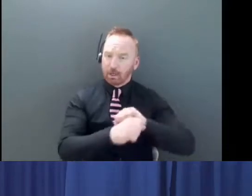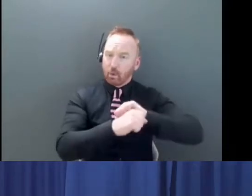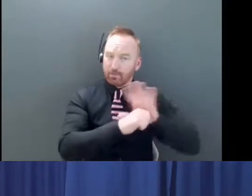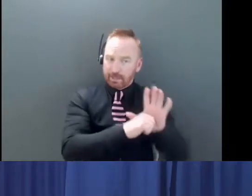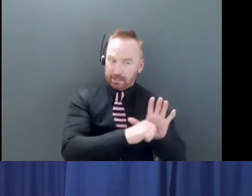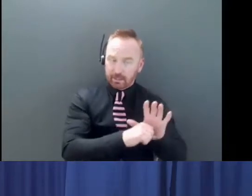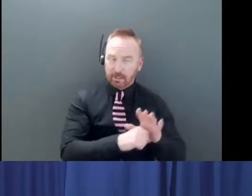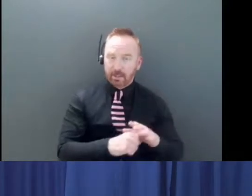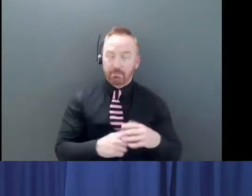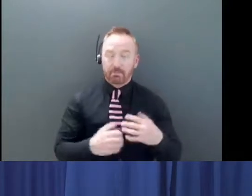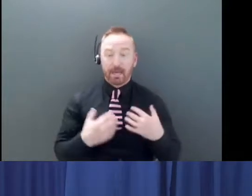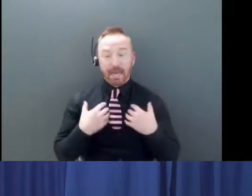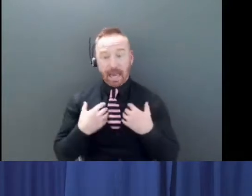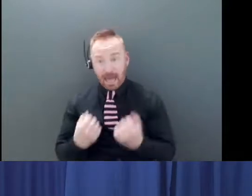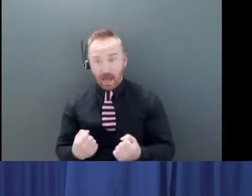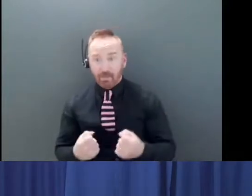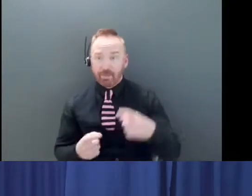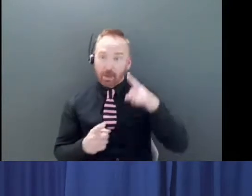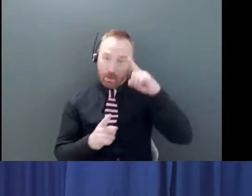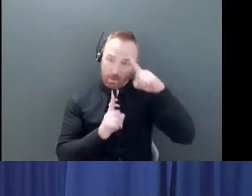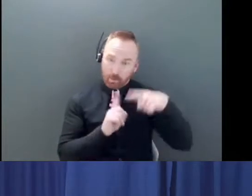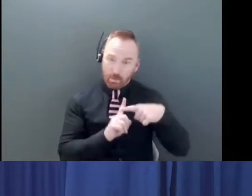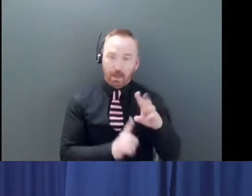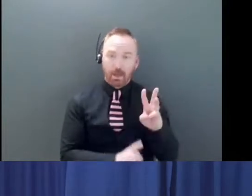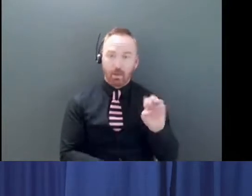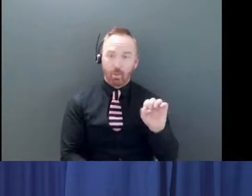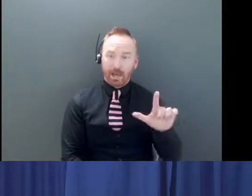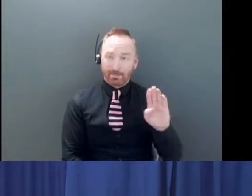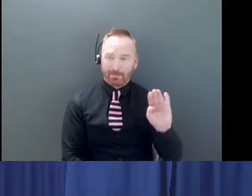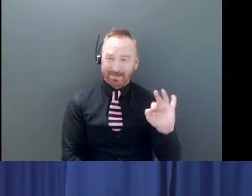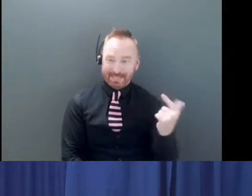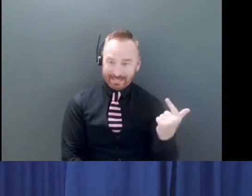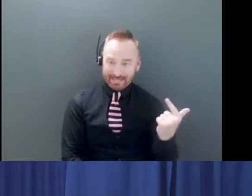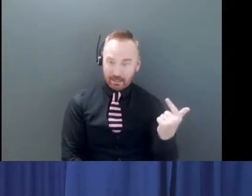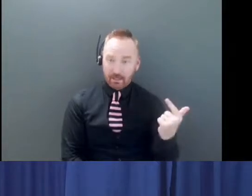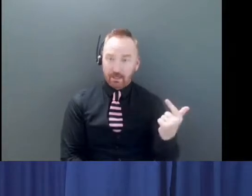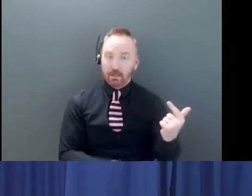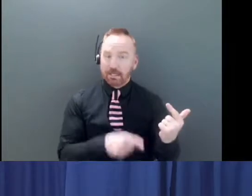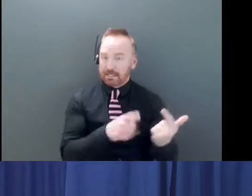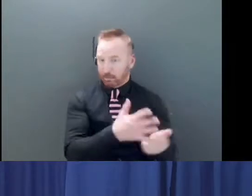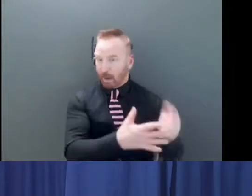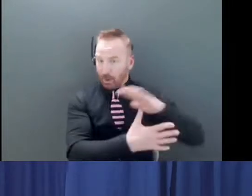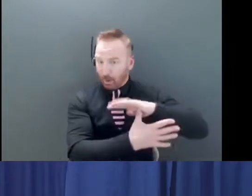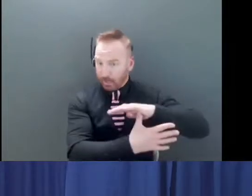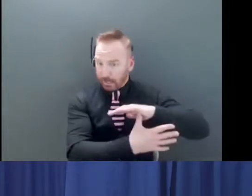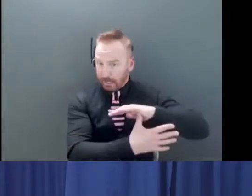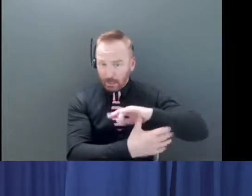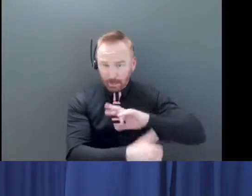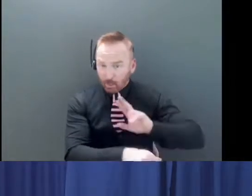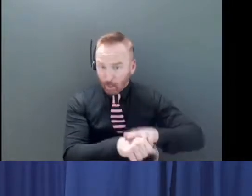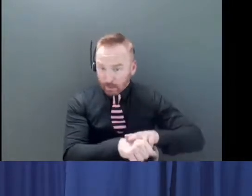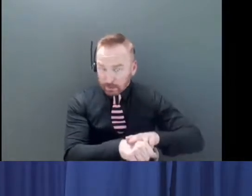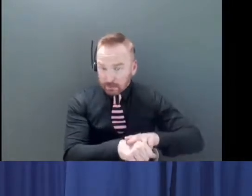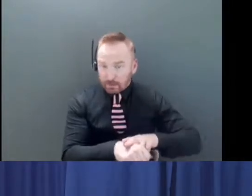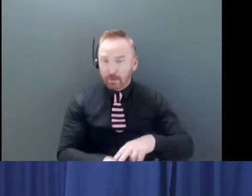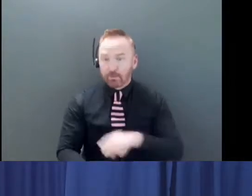well being of our employees is a top priority and of course for our children in the school. So we are strongly encouraging